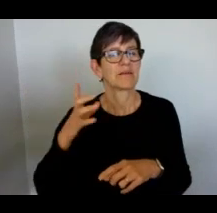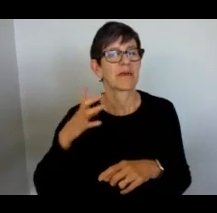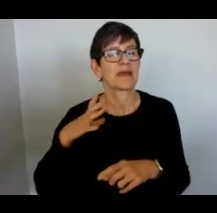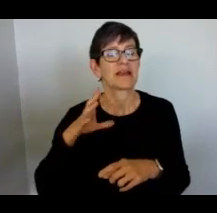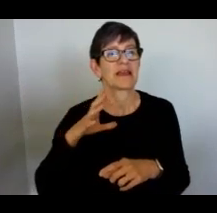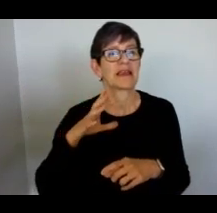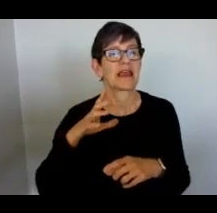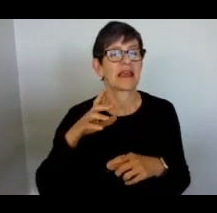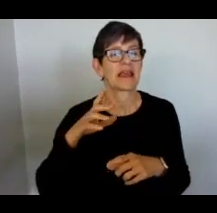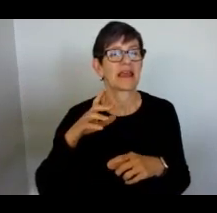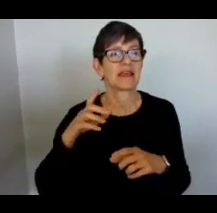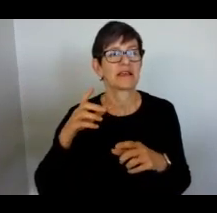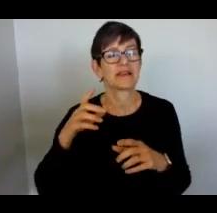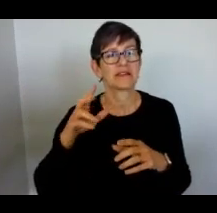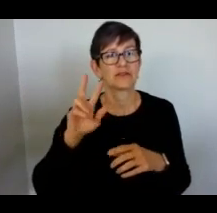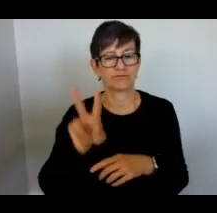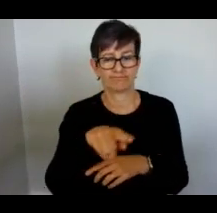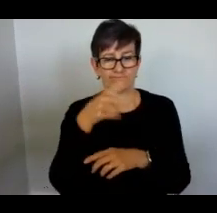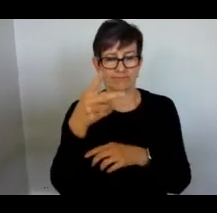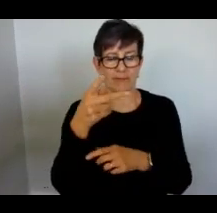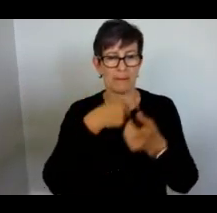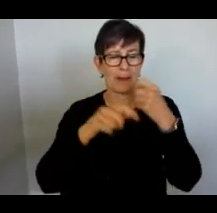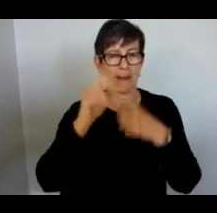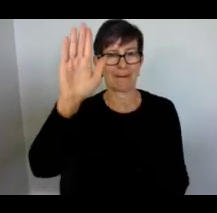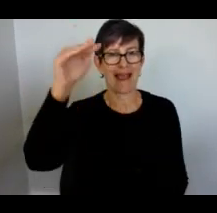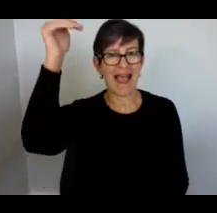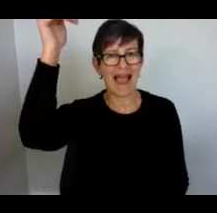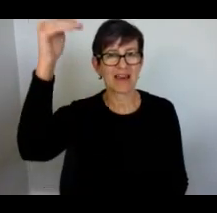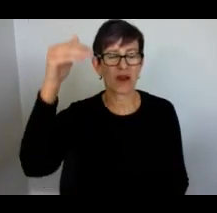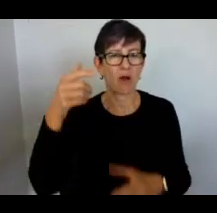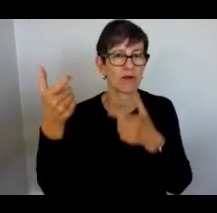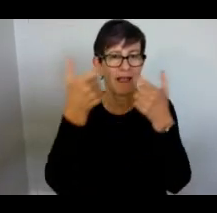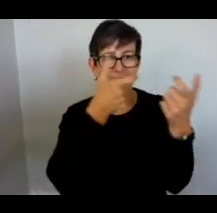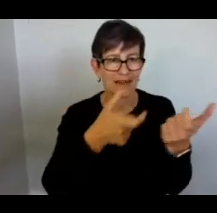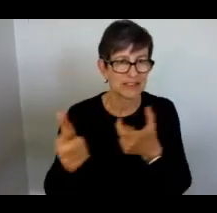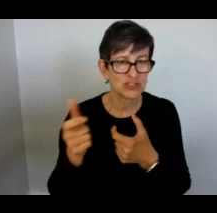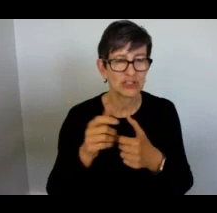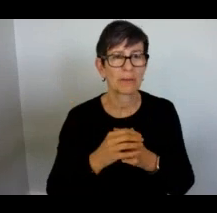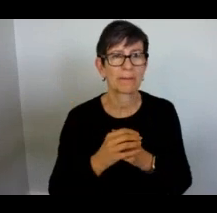a last resort. Obviously under the guardianship administration act there's responsibilities to